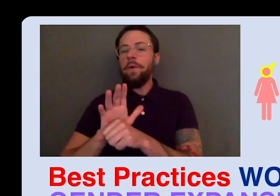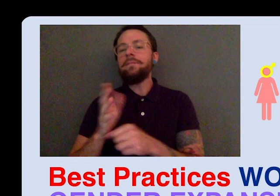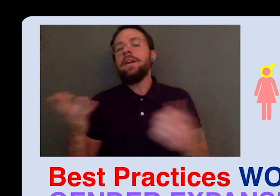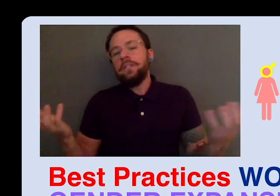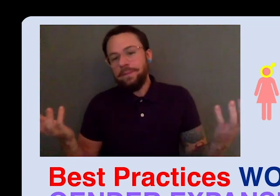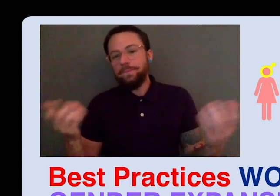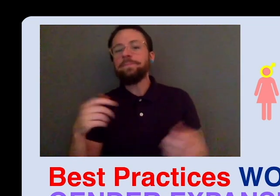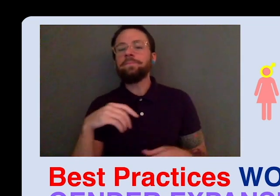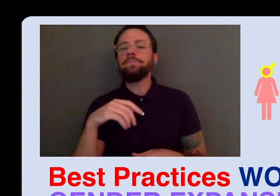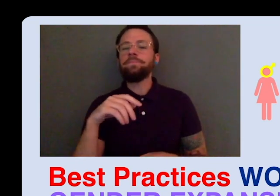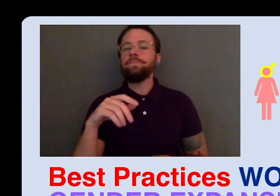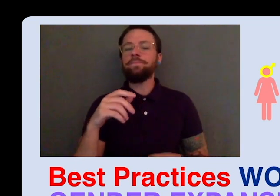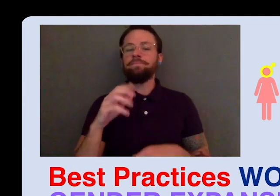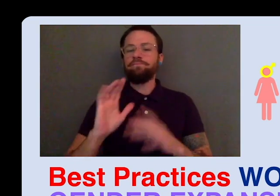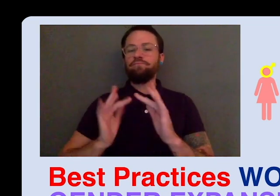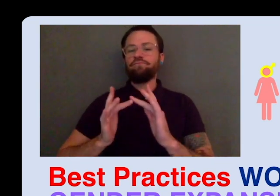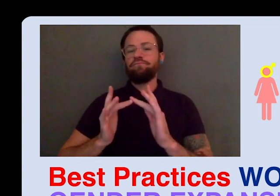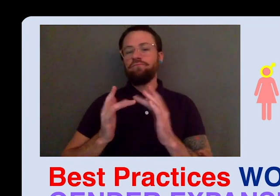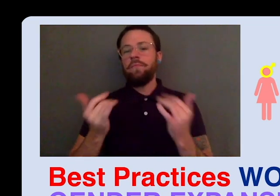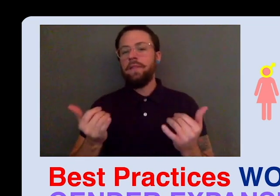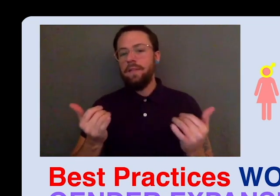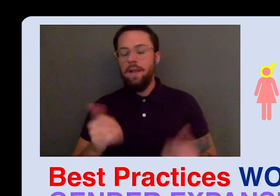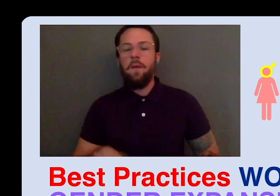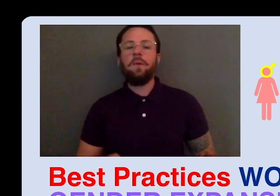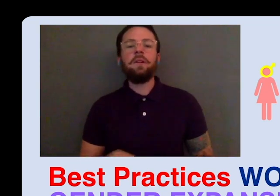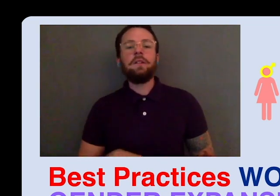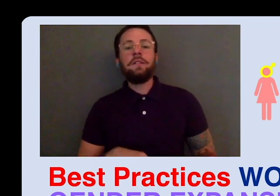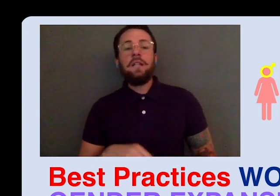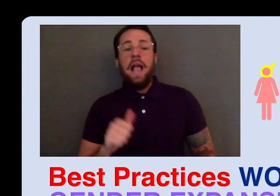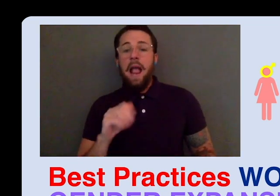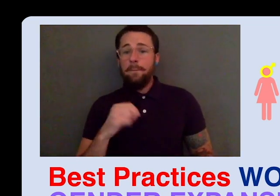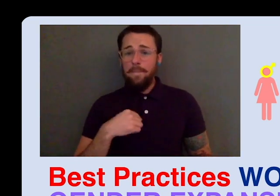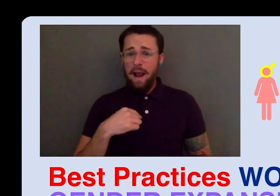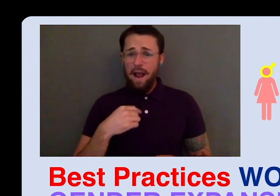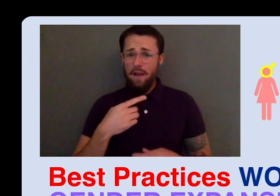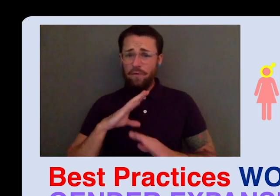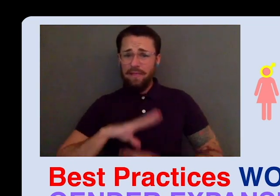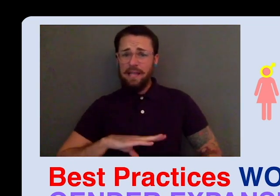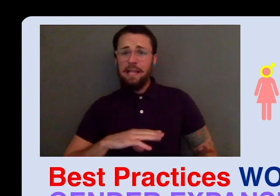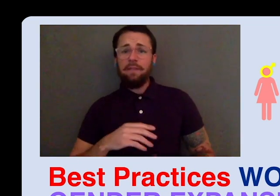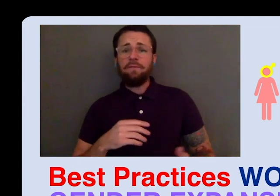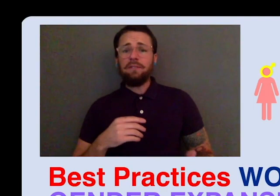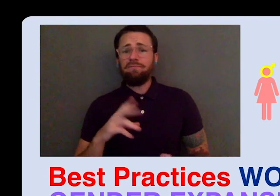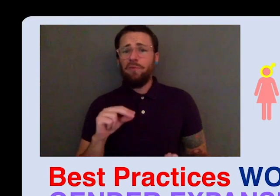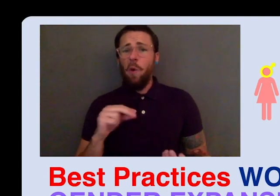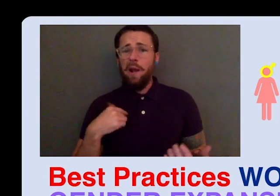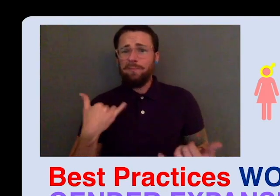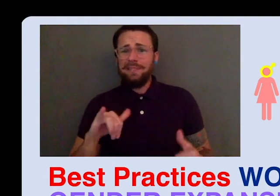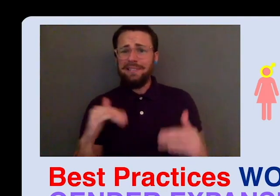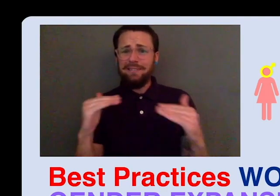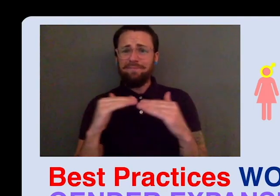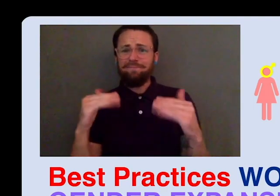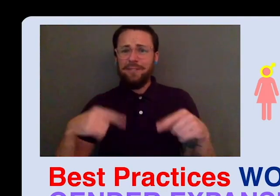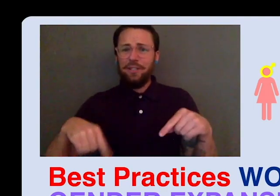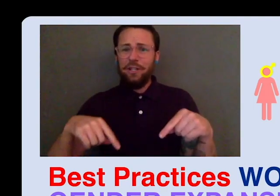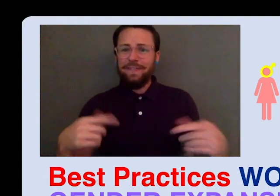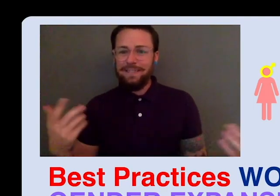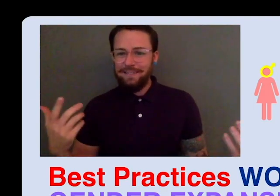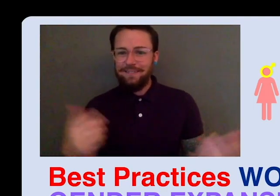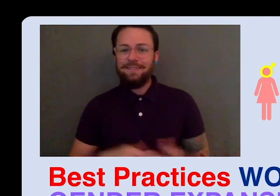Now that we have gone virtual because of COVID, we're online and I would love to say that